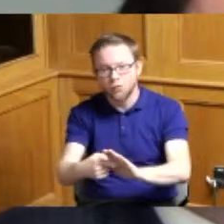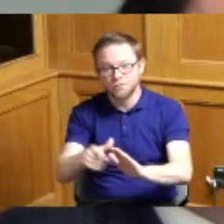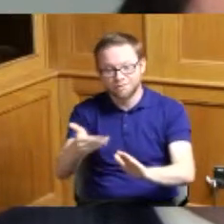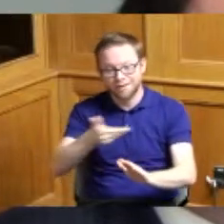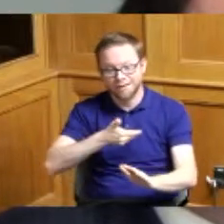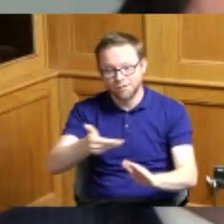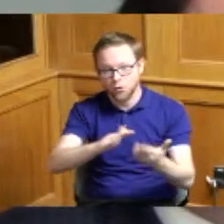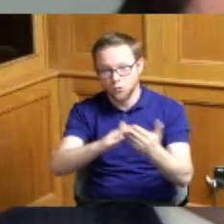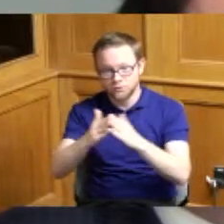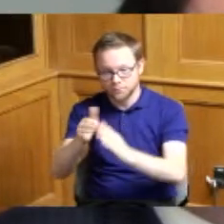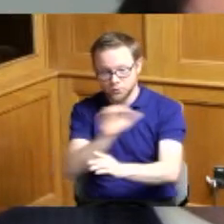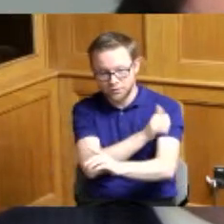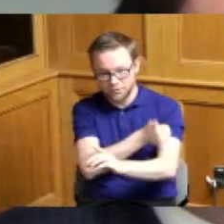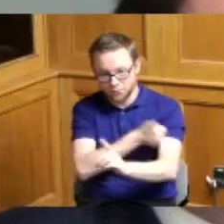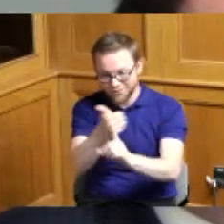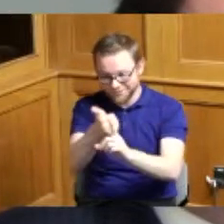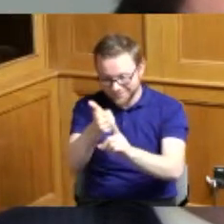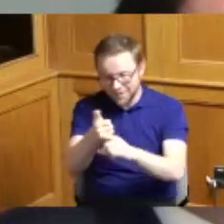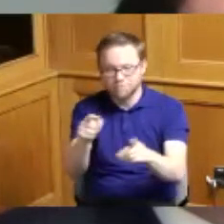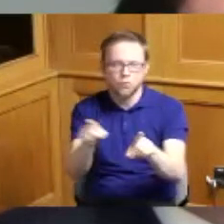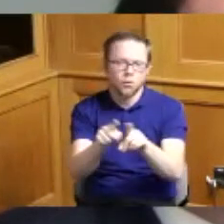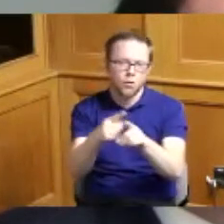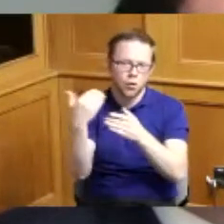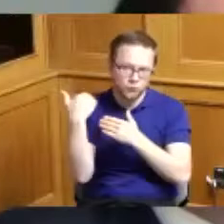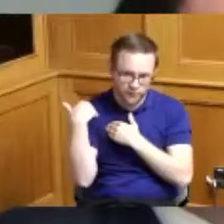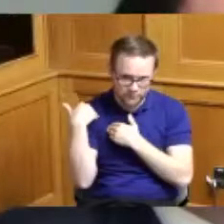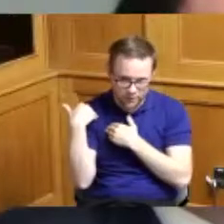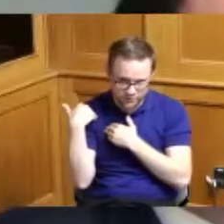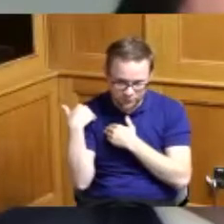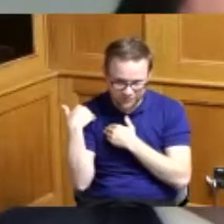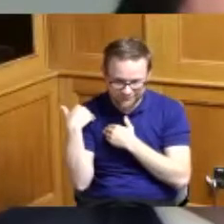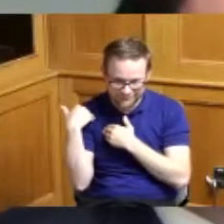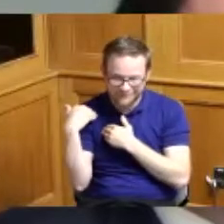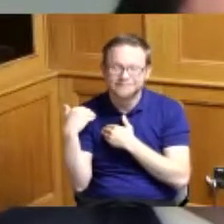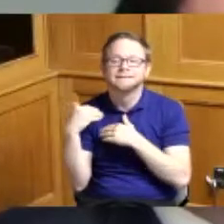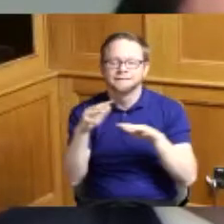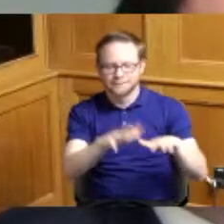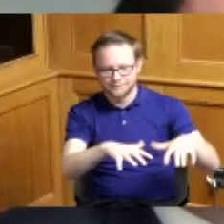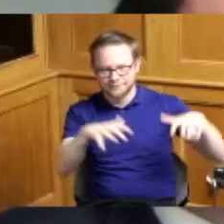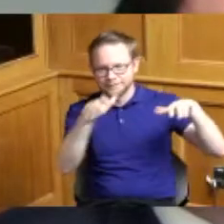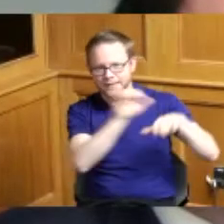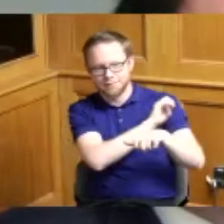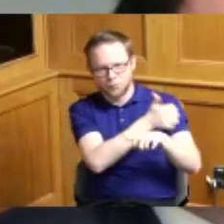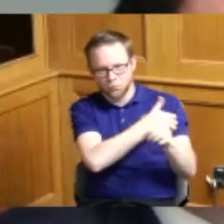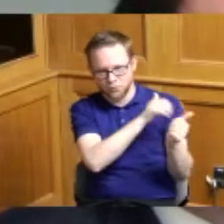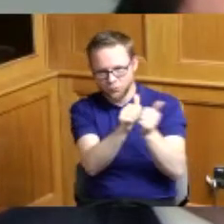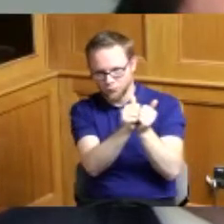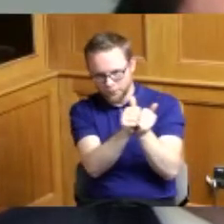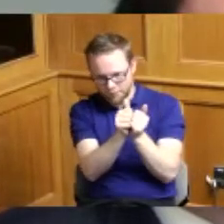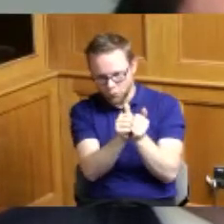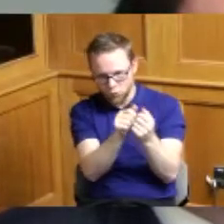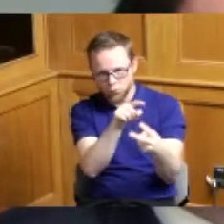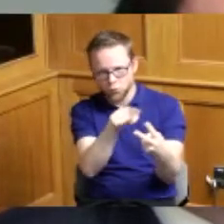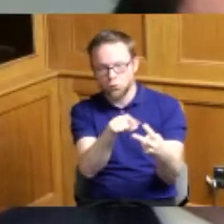also be responsible with the stadium authority for renovations uh that as we work with that authority